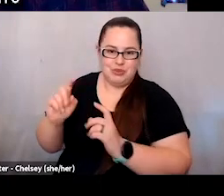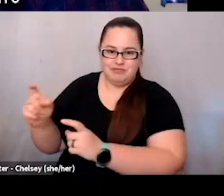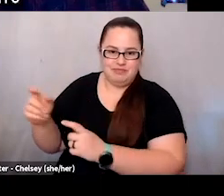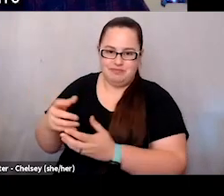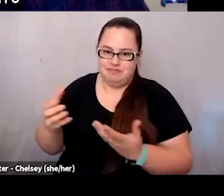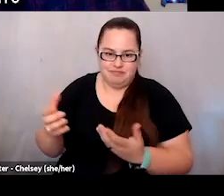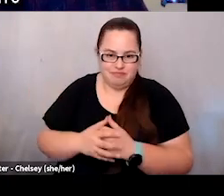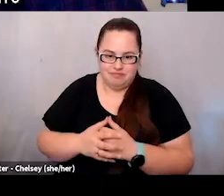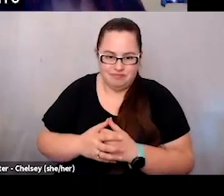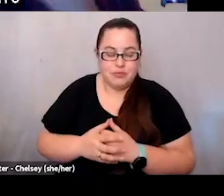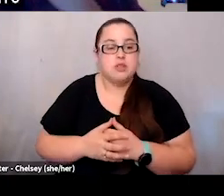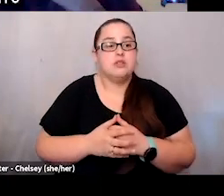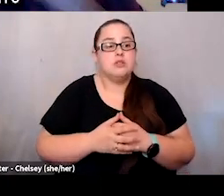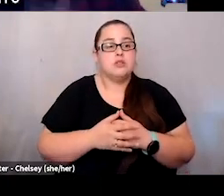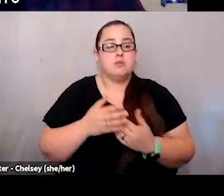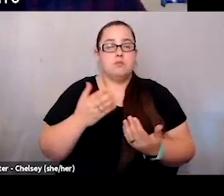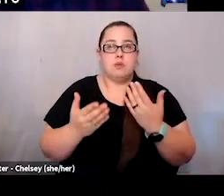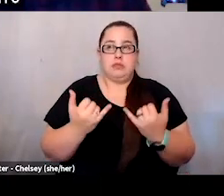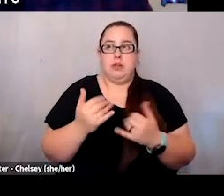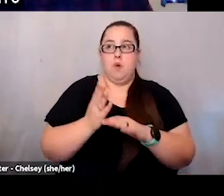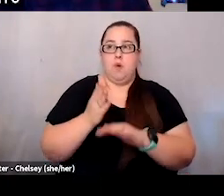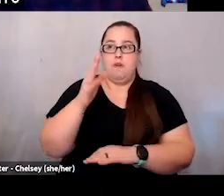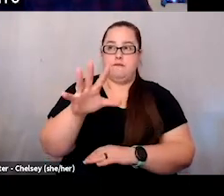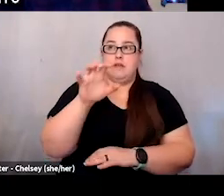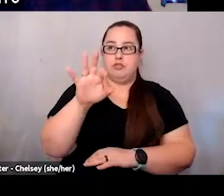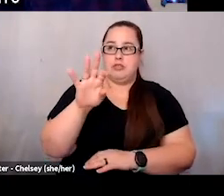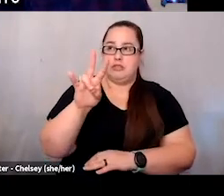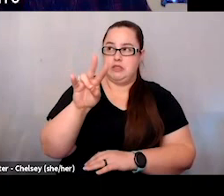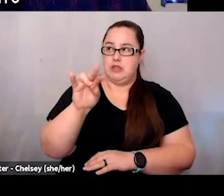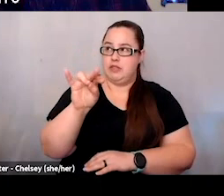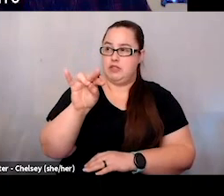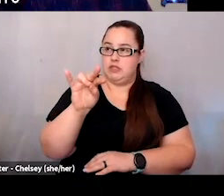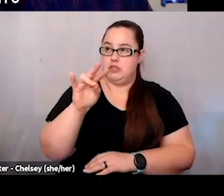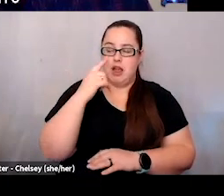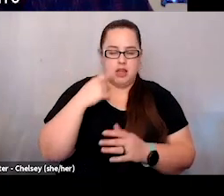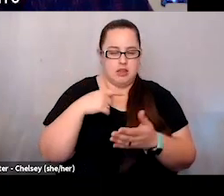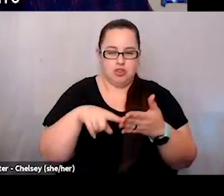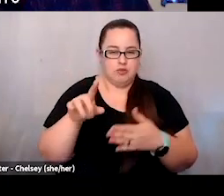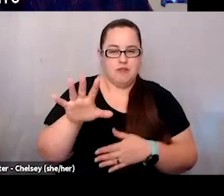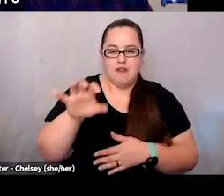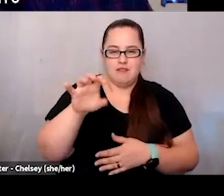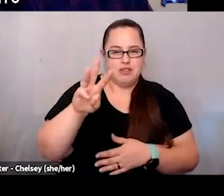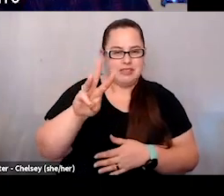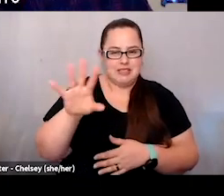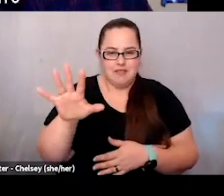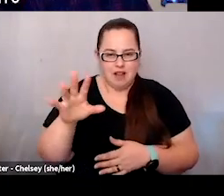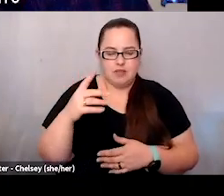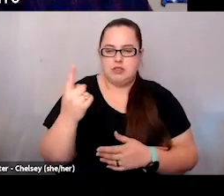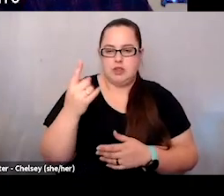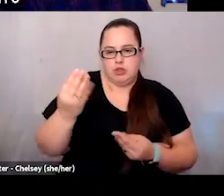don't have federal acknowledgement. And there's probably today, over 570. I think the